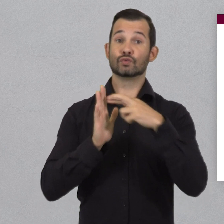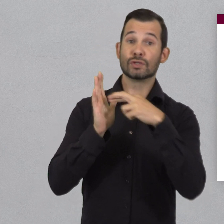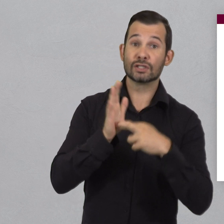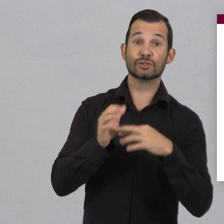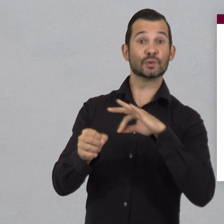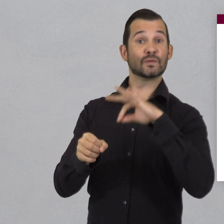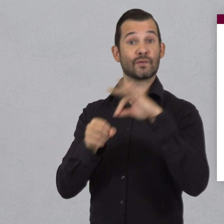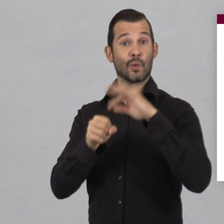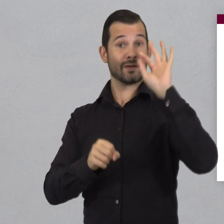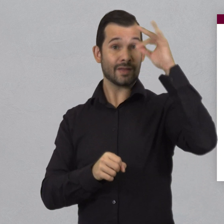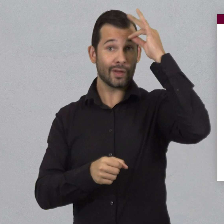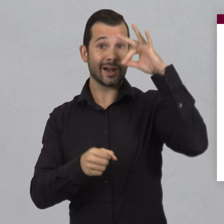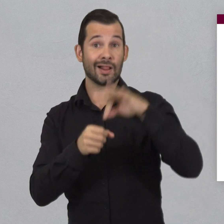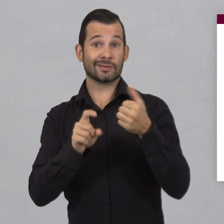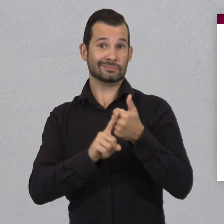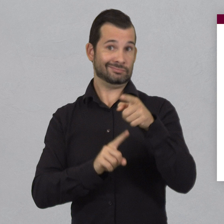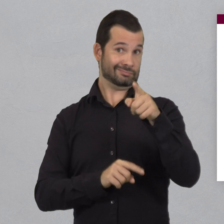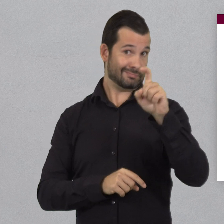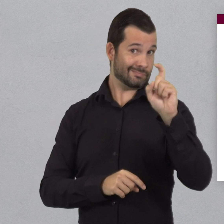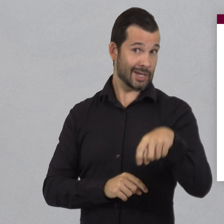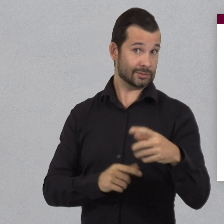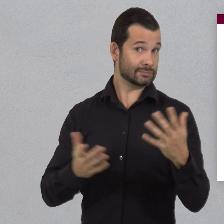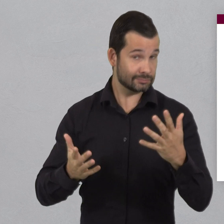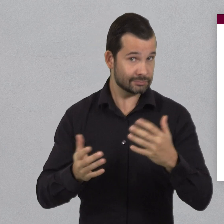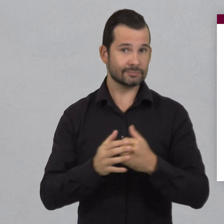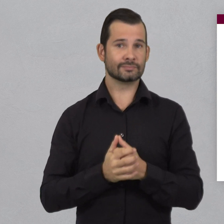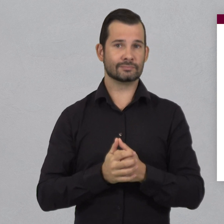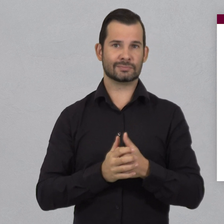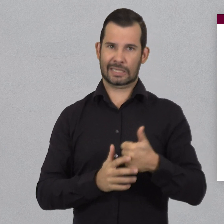To register and vote in a federal election, you must: